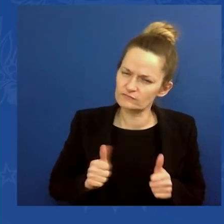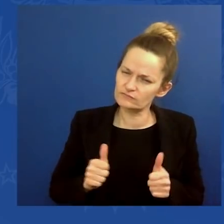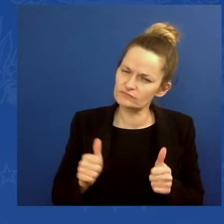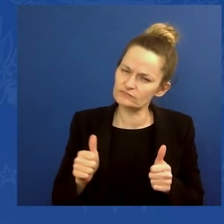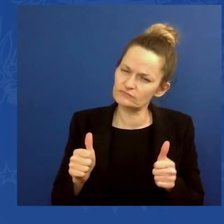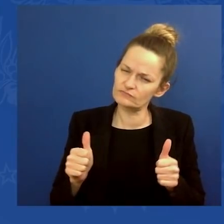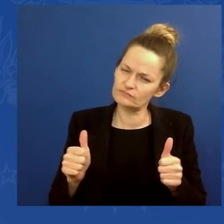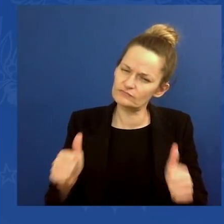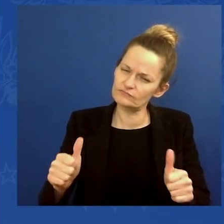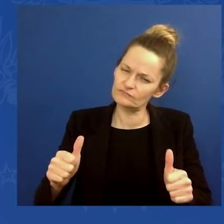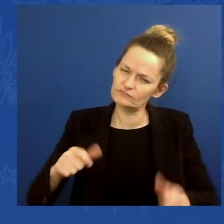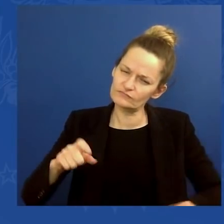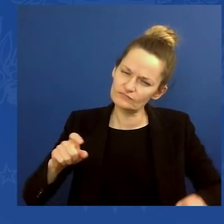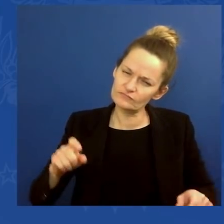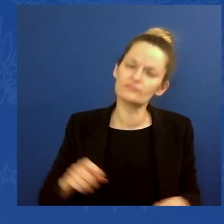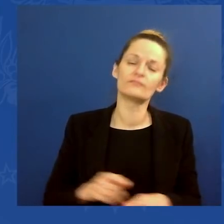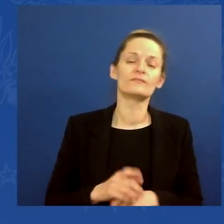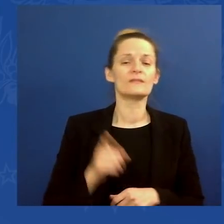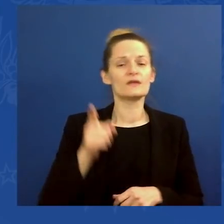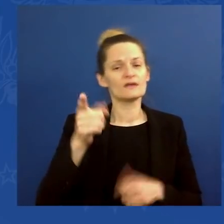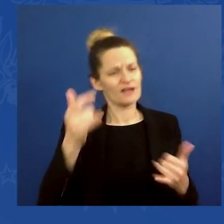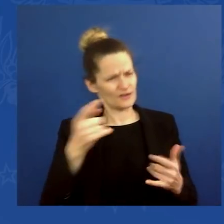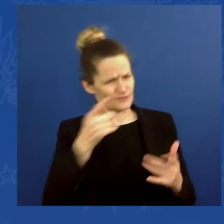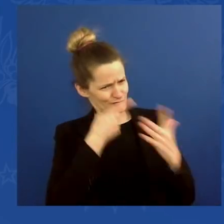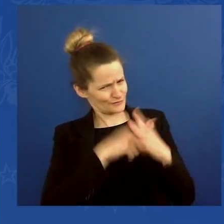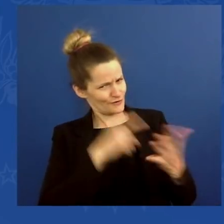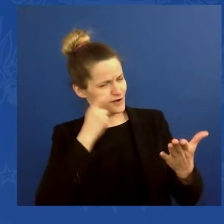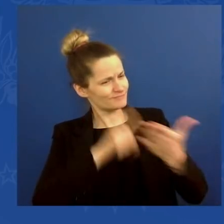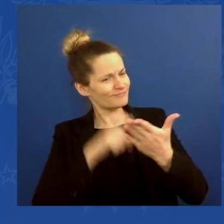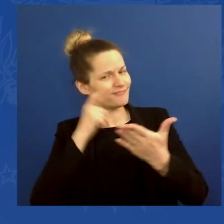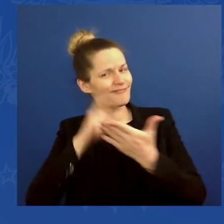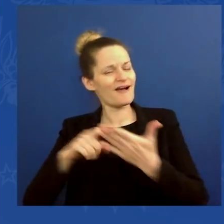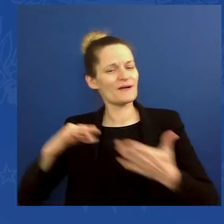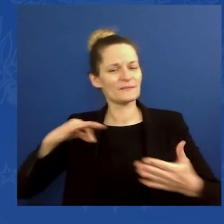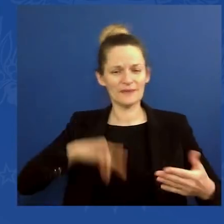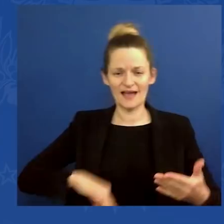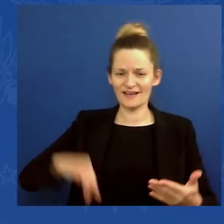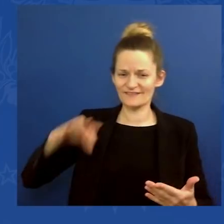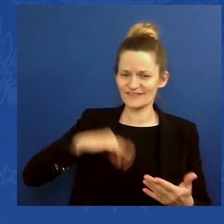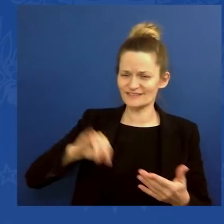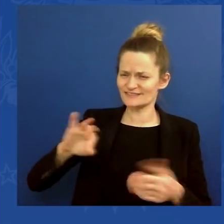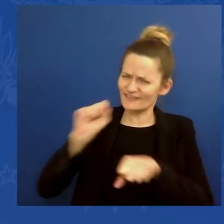And now they're beginning to at least have the benefits of all the hard work and labor they've engaged in,